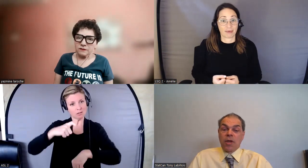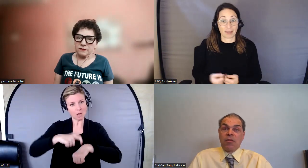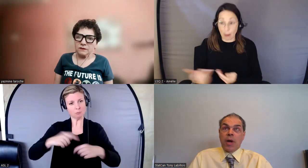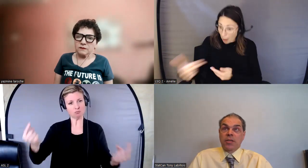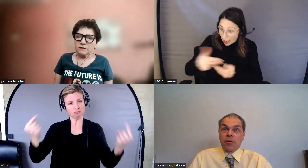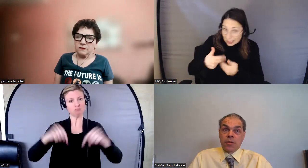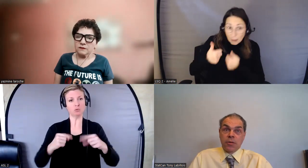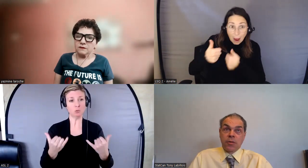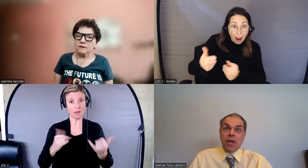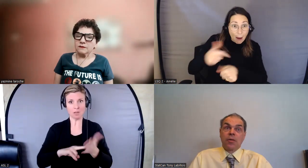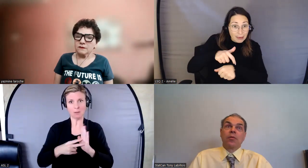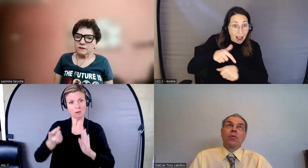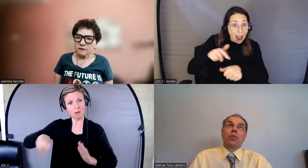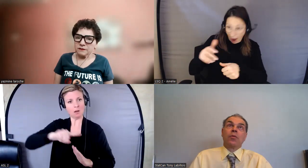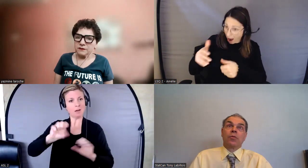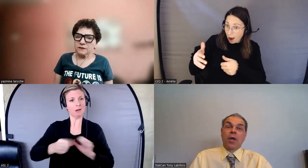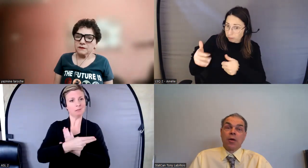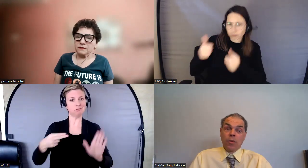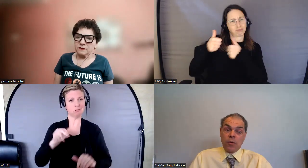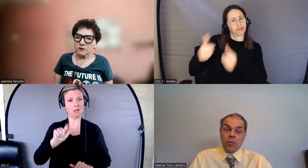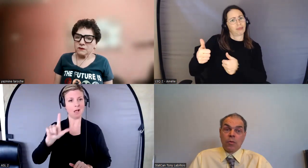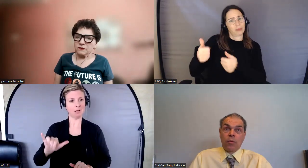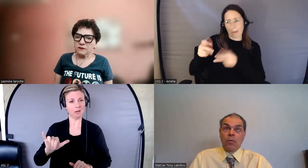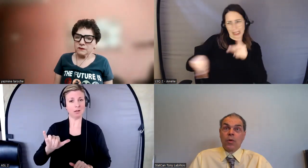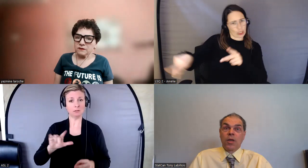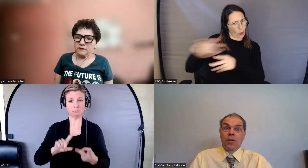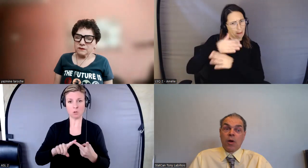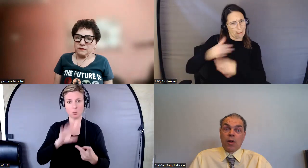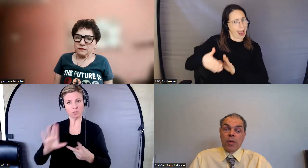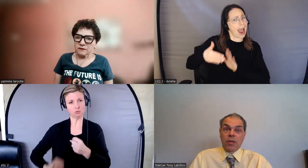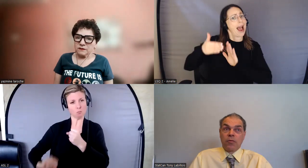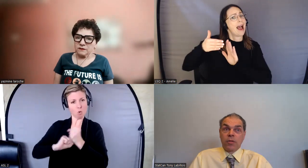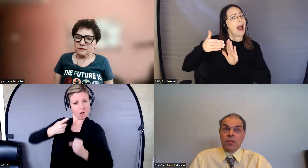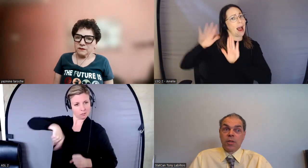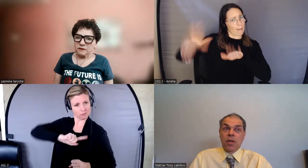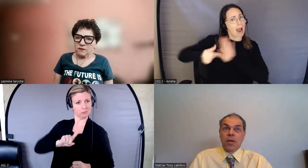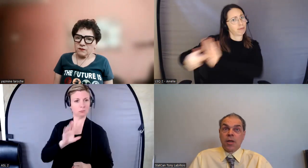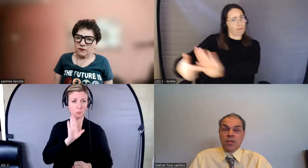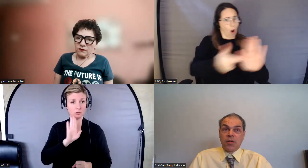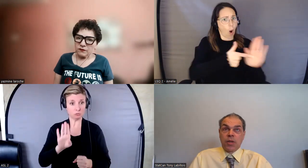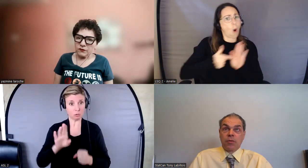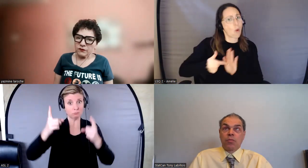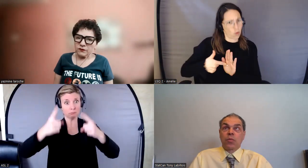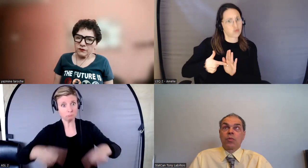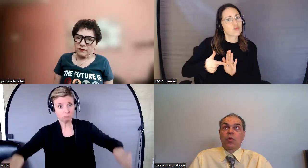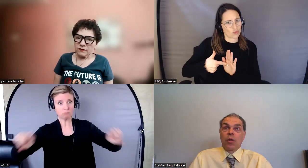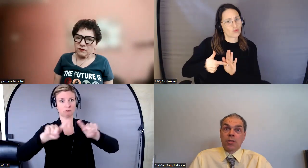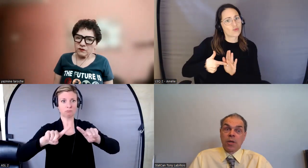we have ambassadors that together with you we can all make a difference as he has been